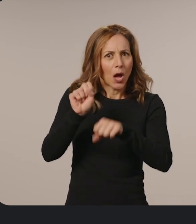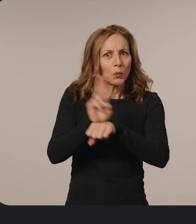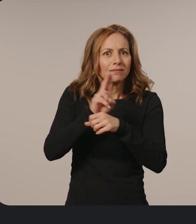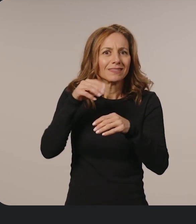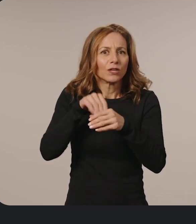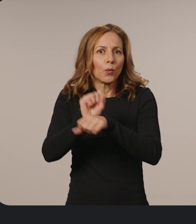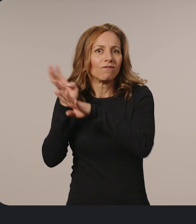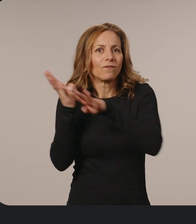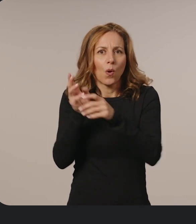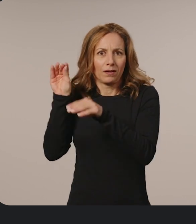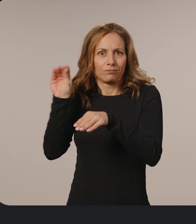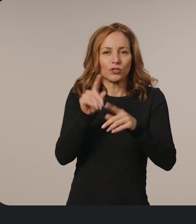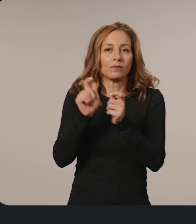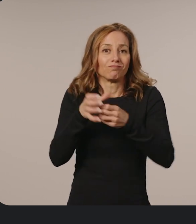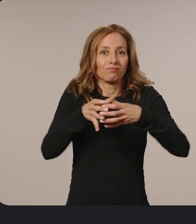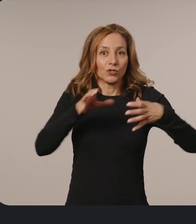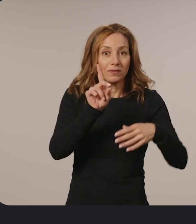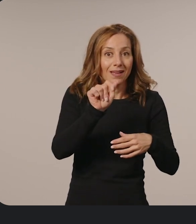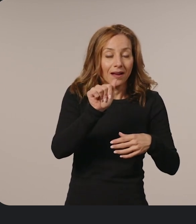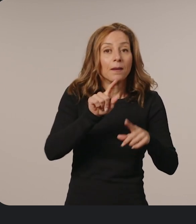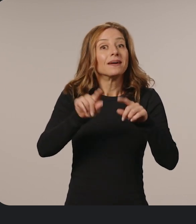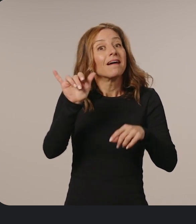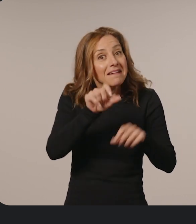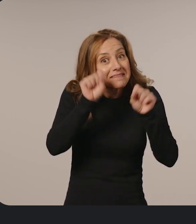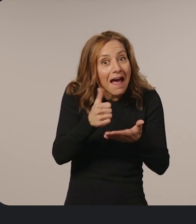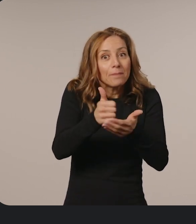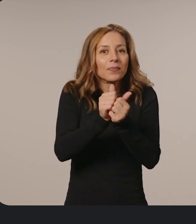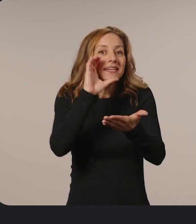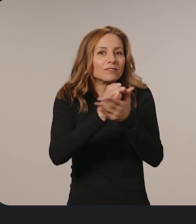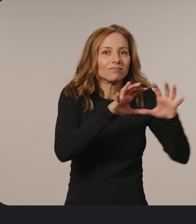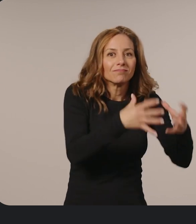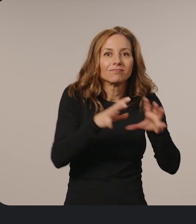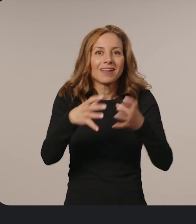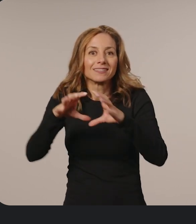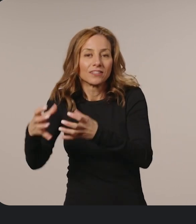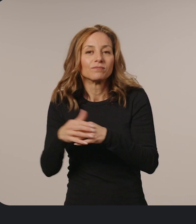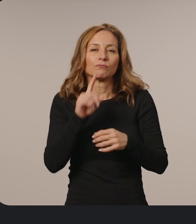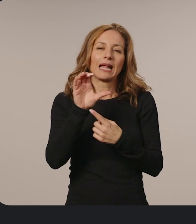can be used in your workflow to augment your data. But it can also help you with image classification,